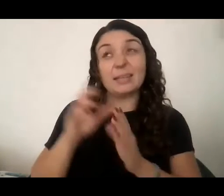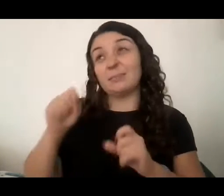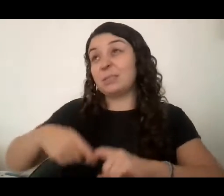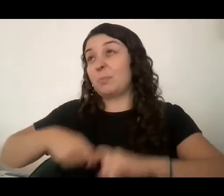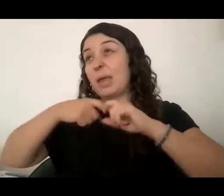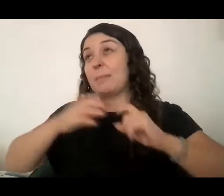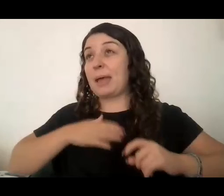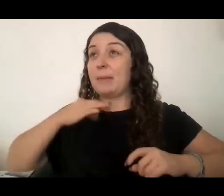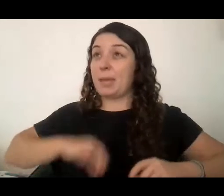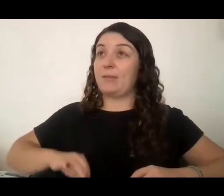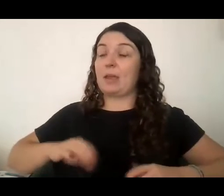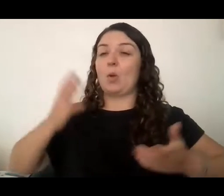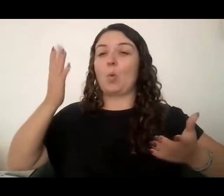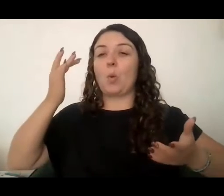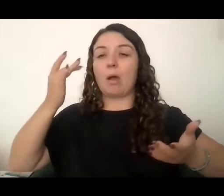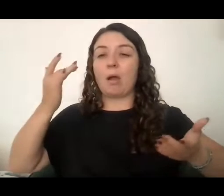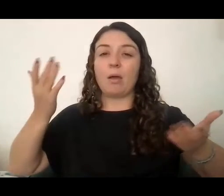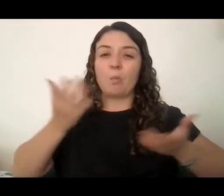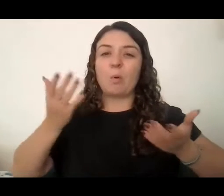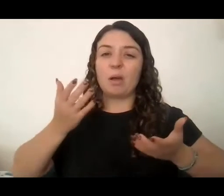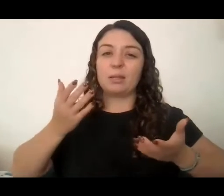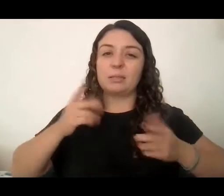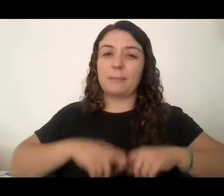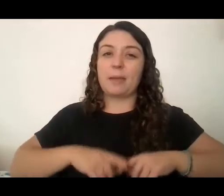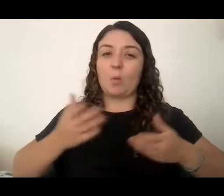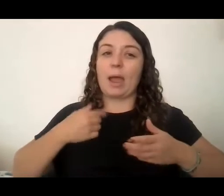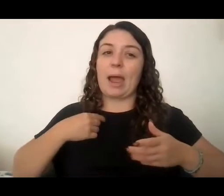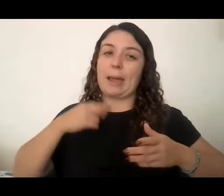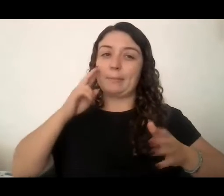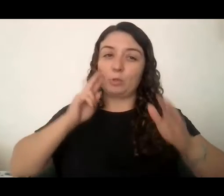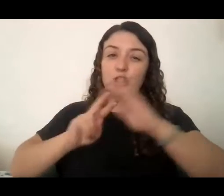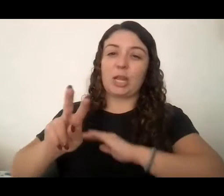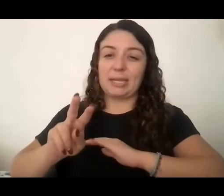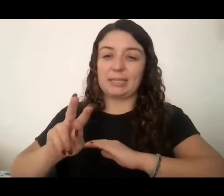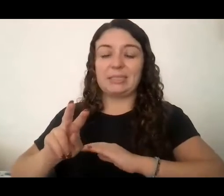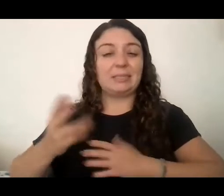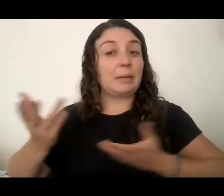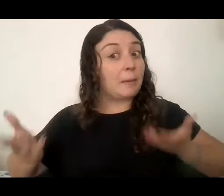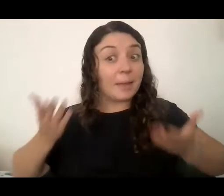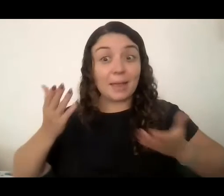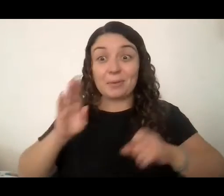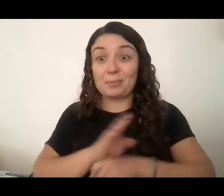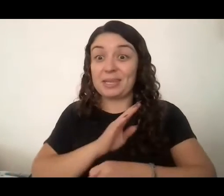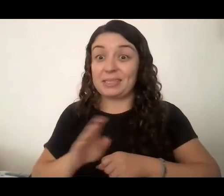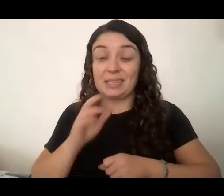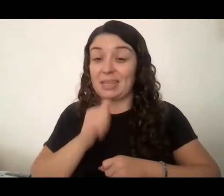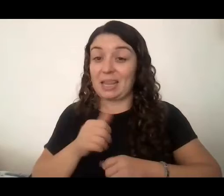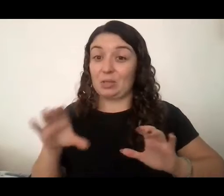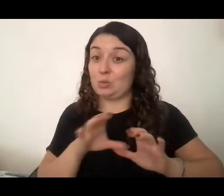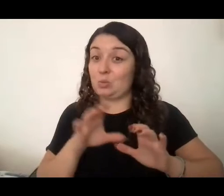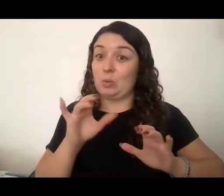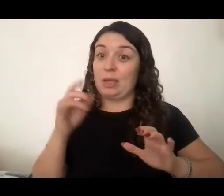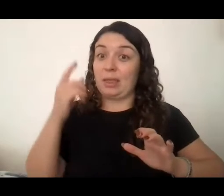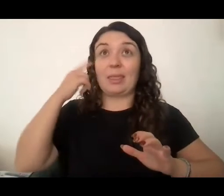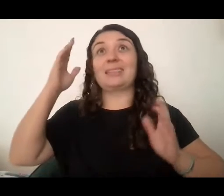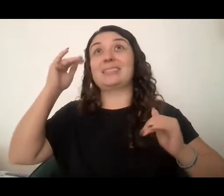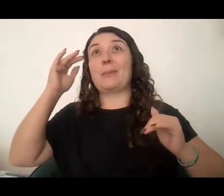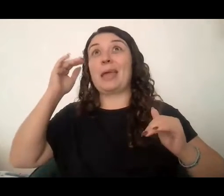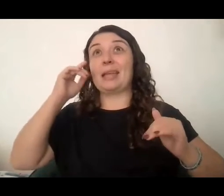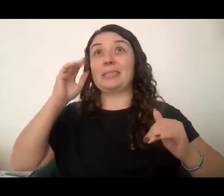on what they project because the business may not end up doing as great as projected. Really,